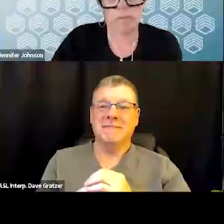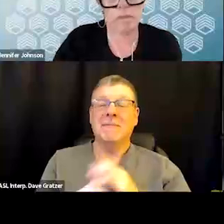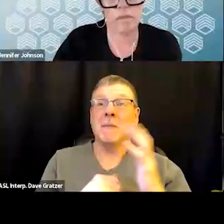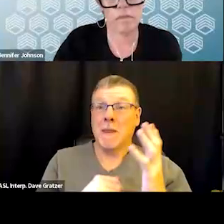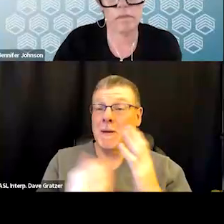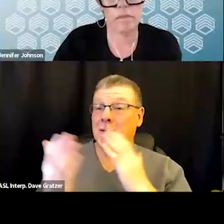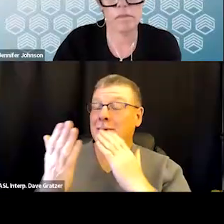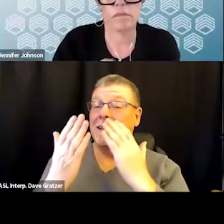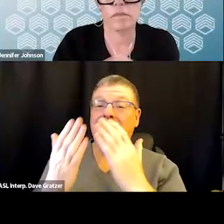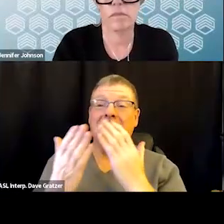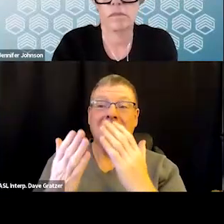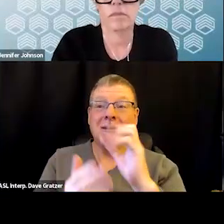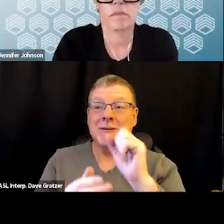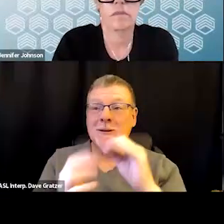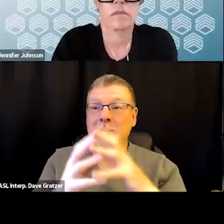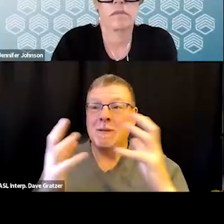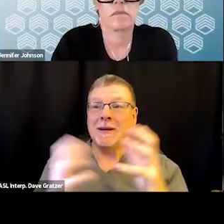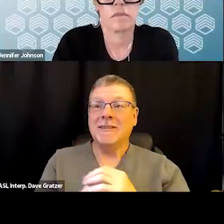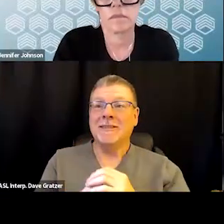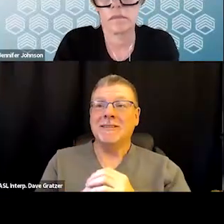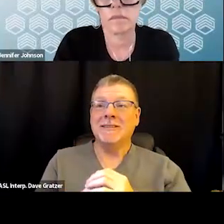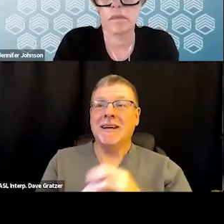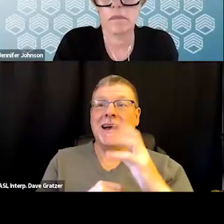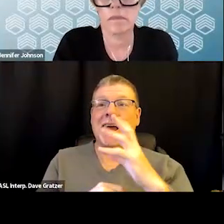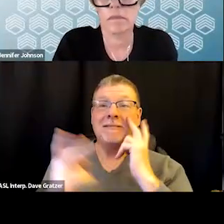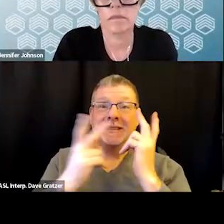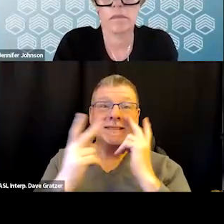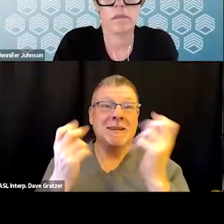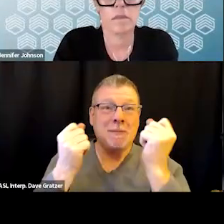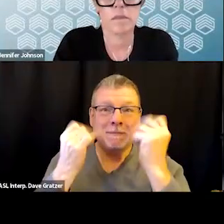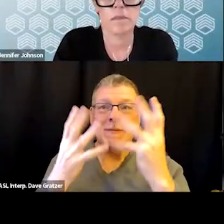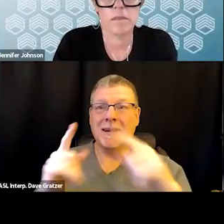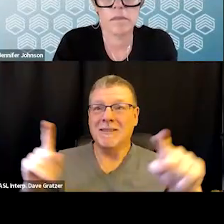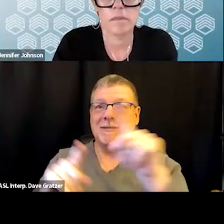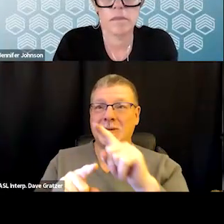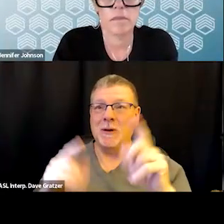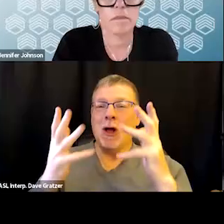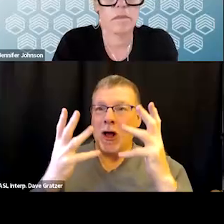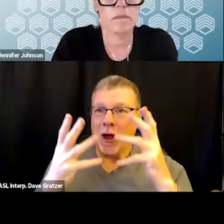Thank you so much for joining us today. Uh, I see that many of you are already online.